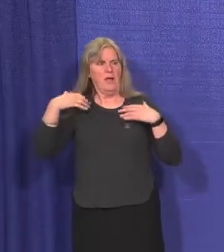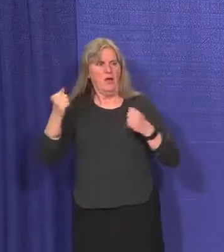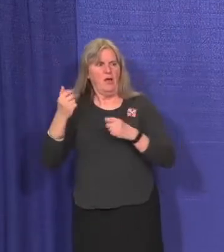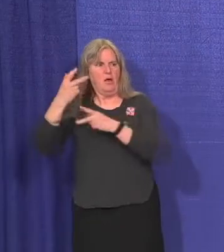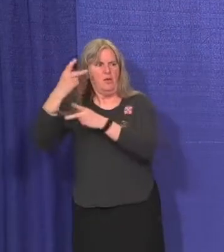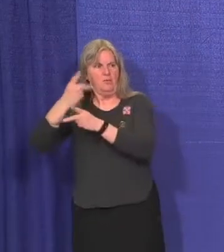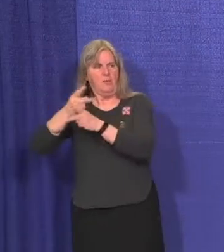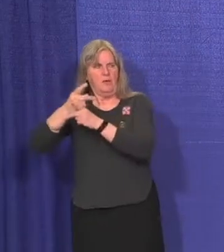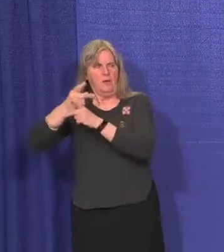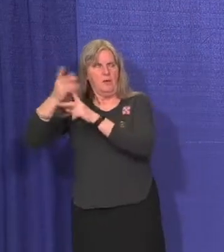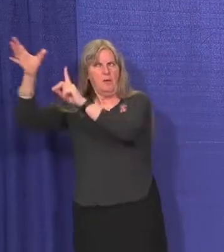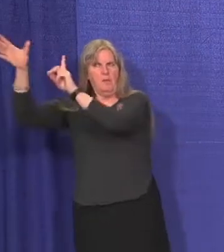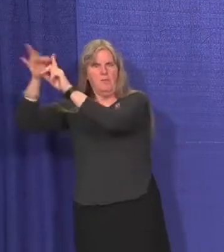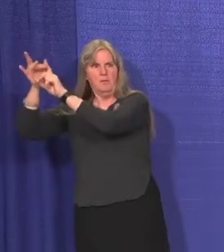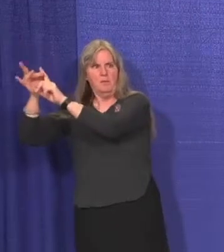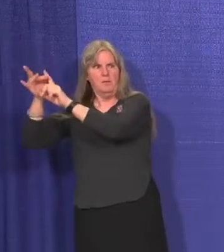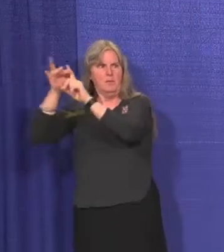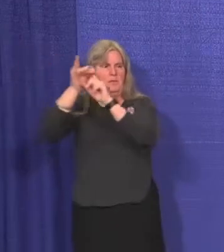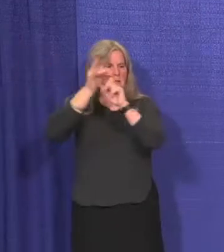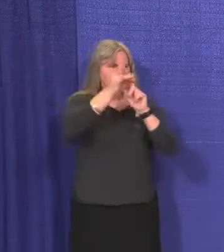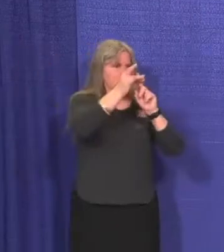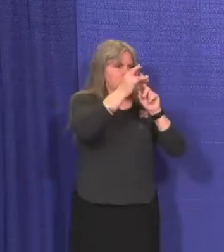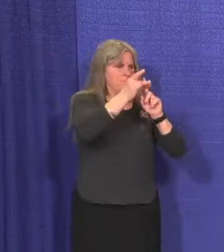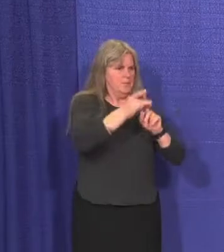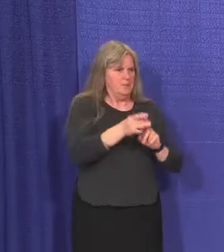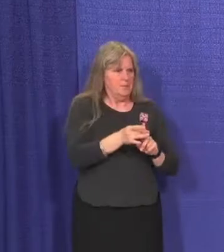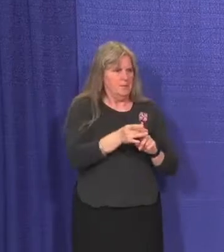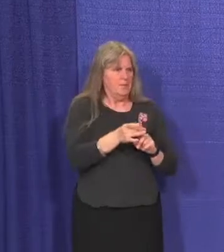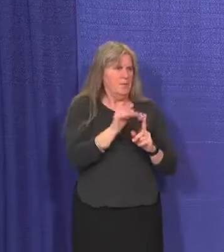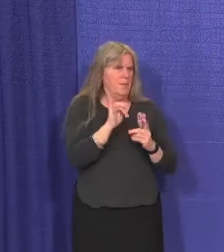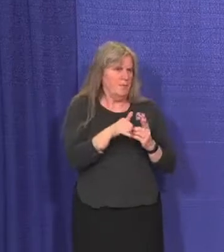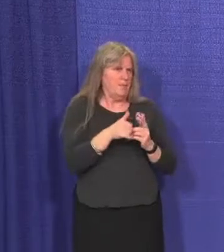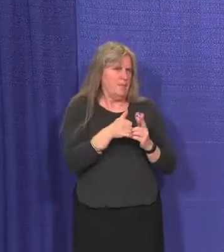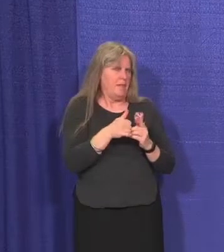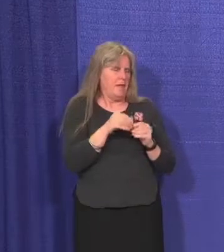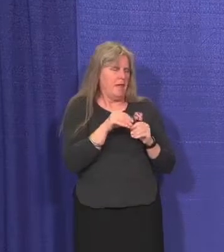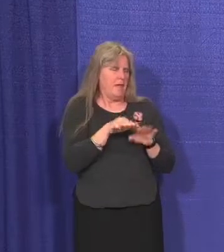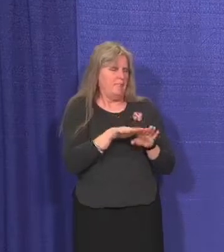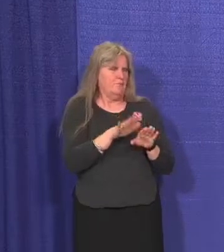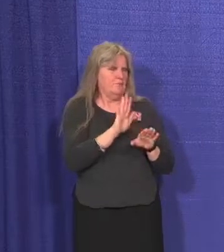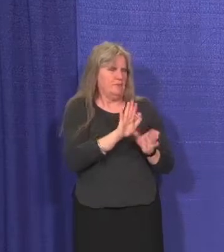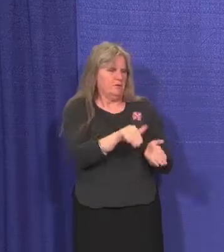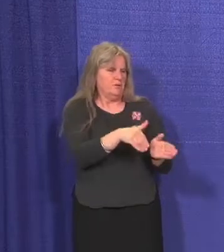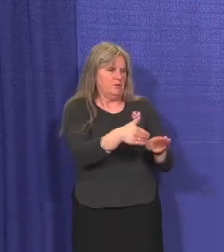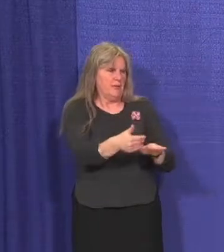This would be Doctor Hanley.